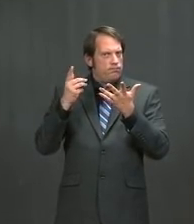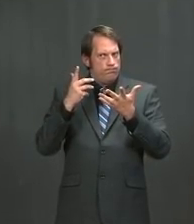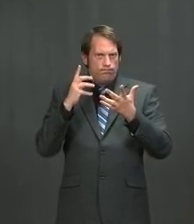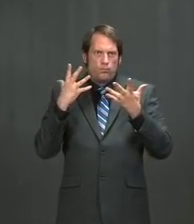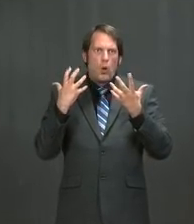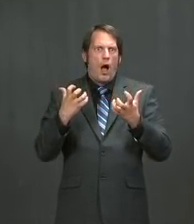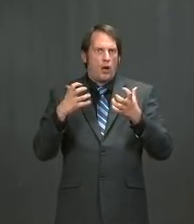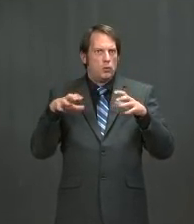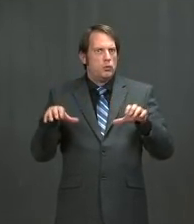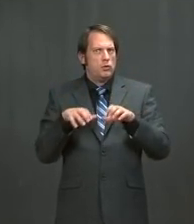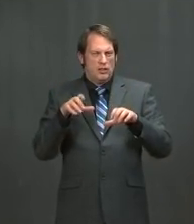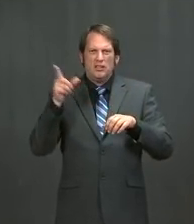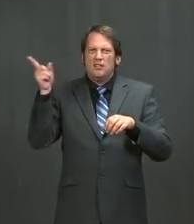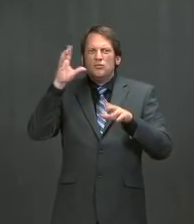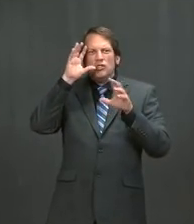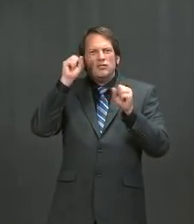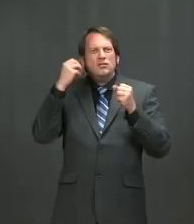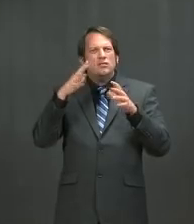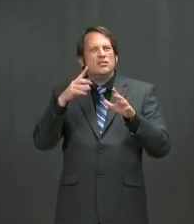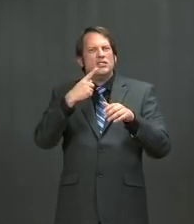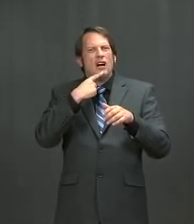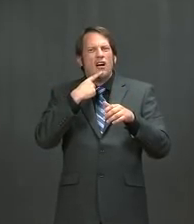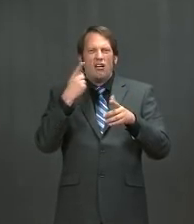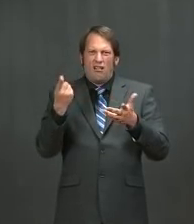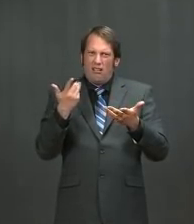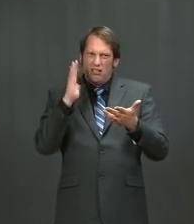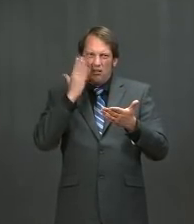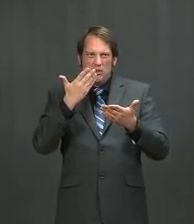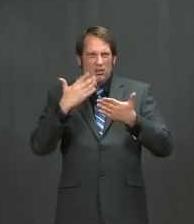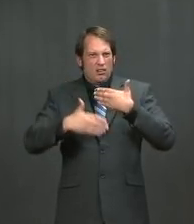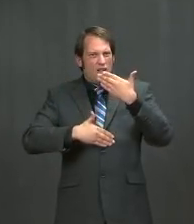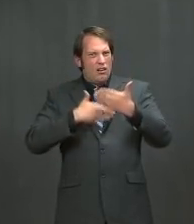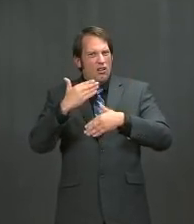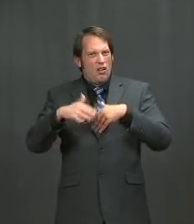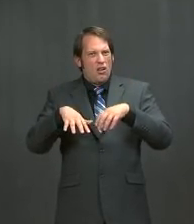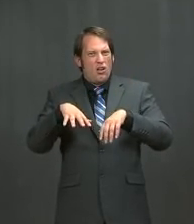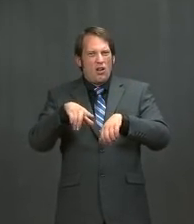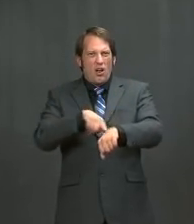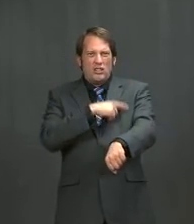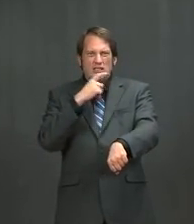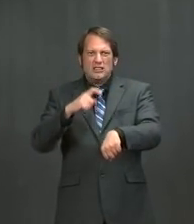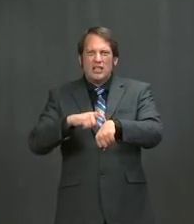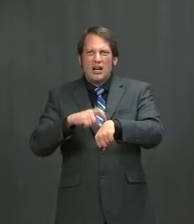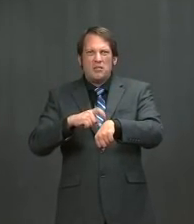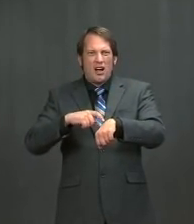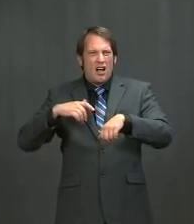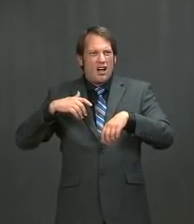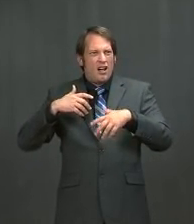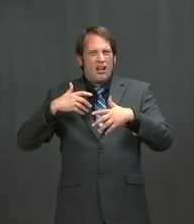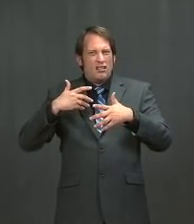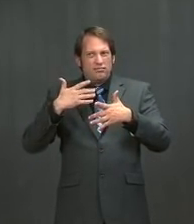to get to what isn't even a face-to- face negotiation? And does he think that there's still time